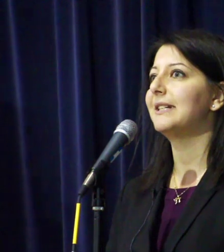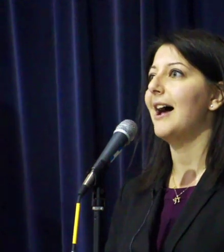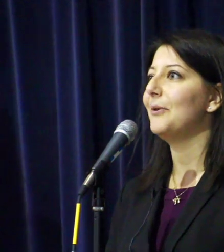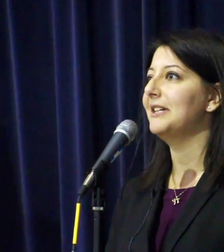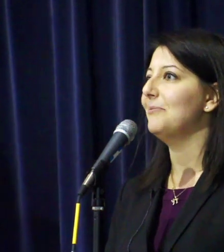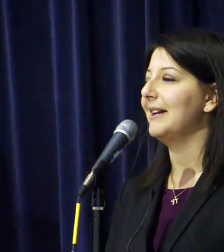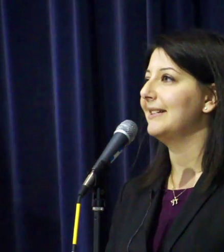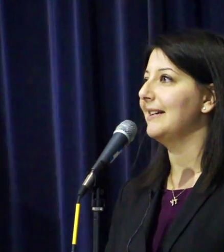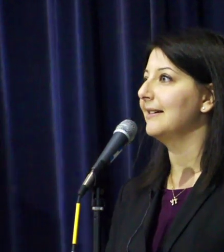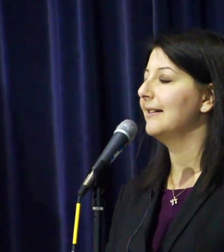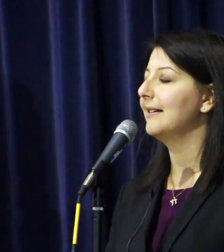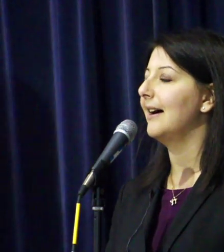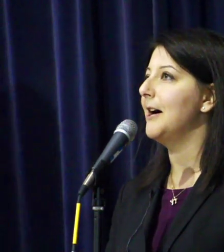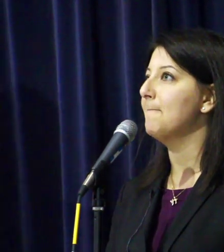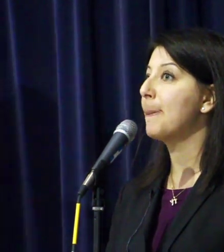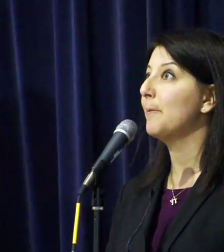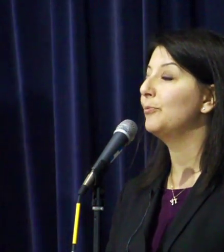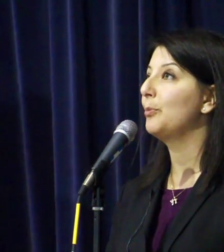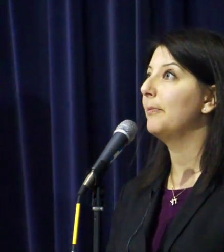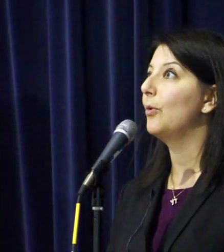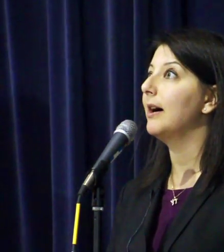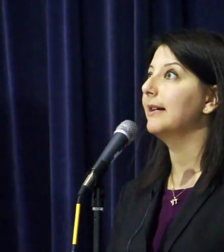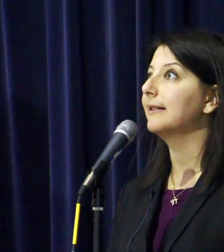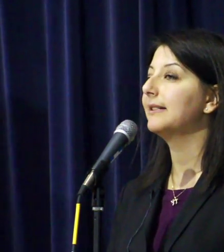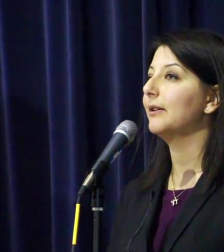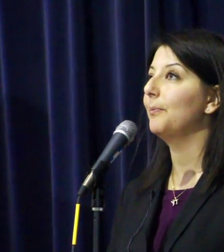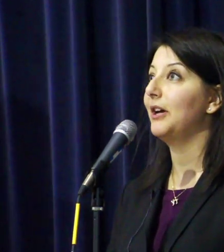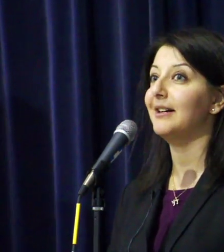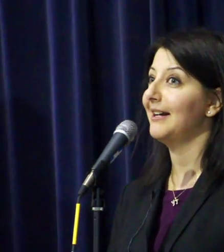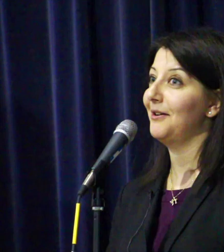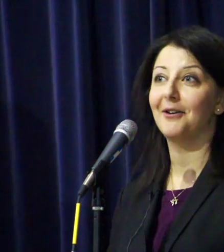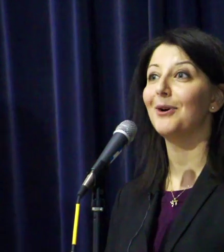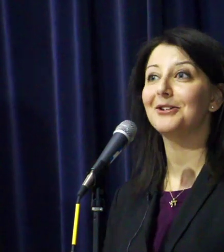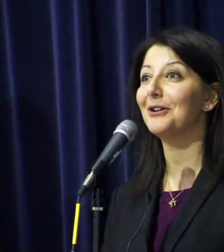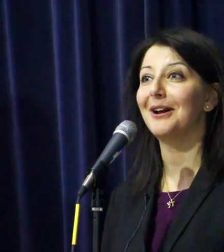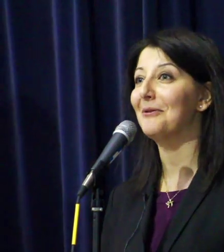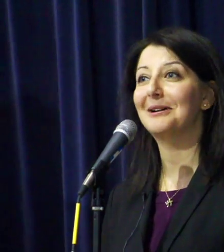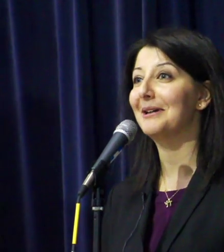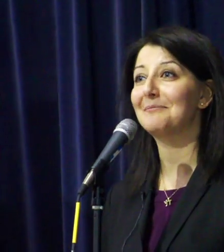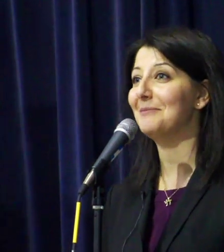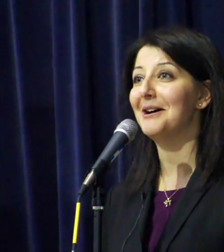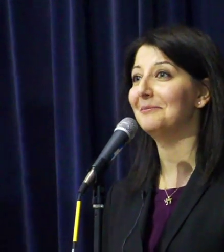The reason I went into medicine was because I was watching her and wanted to be like my